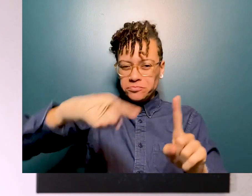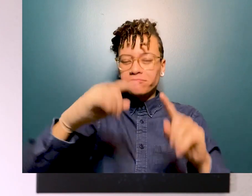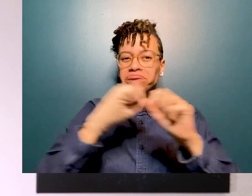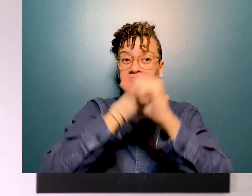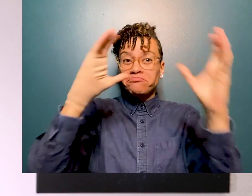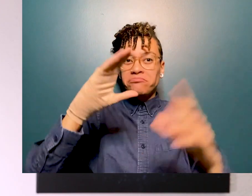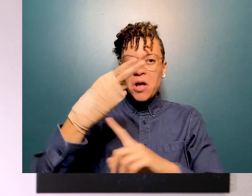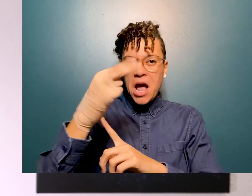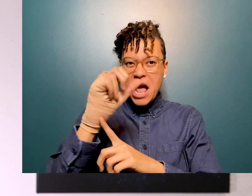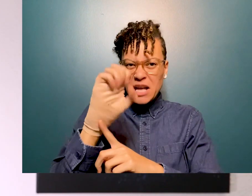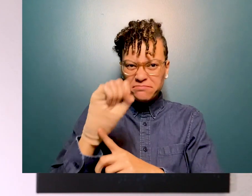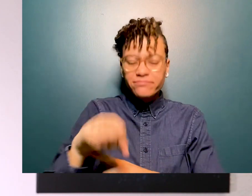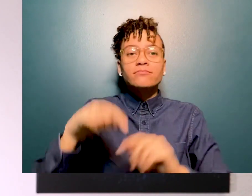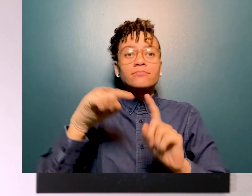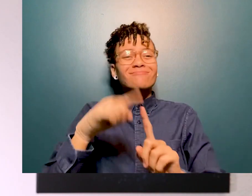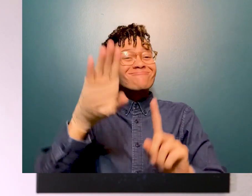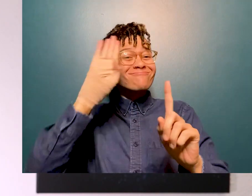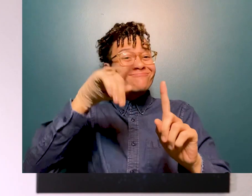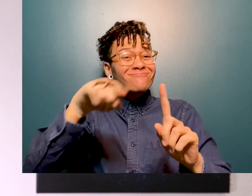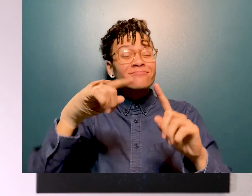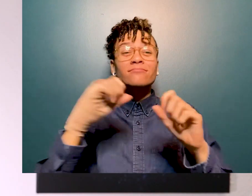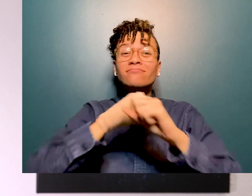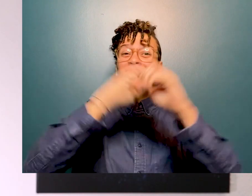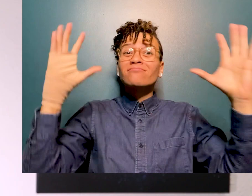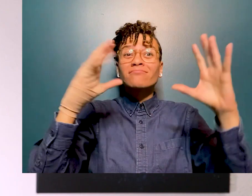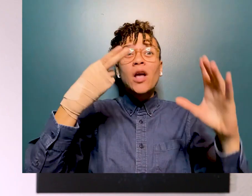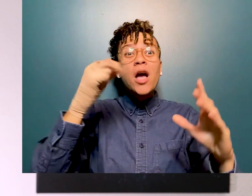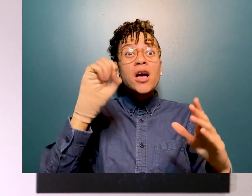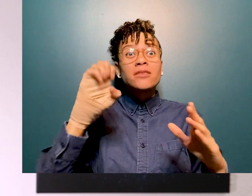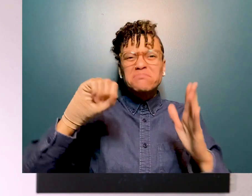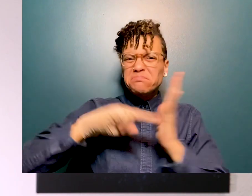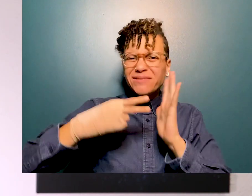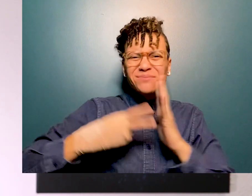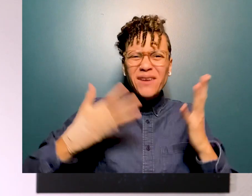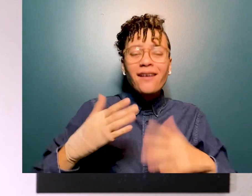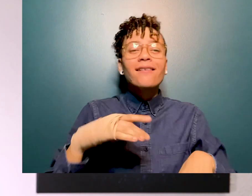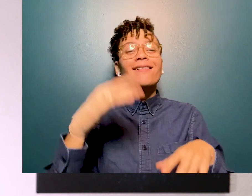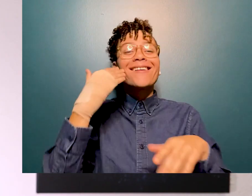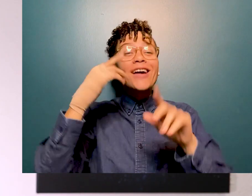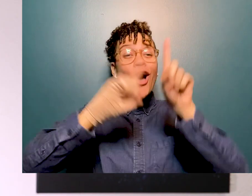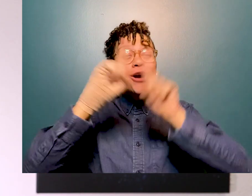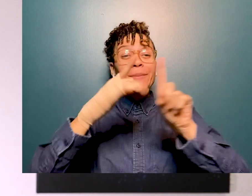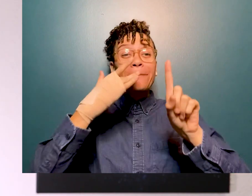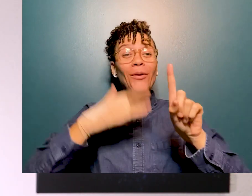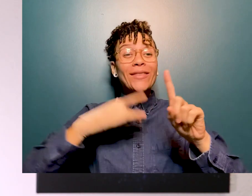into 12 sectors or zones or what's called houses.